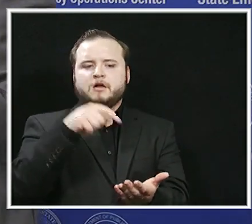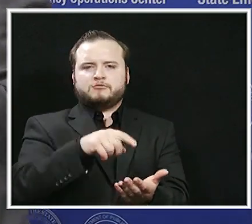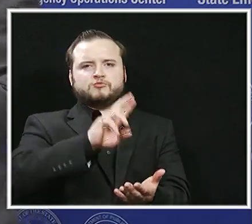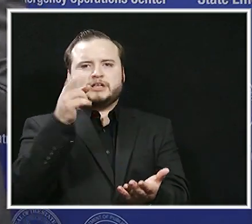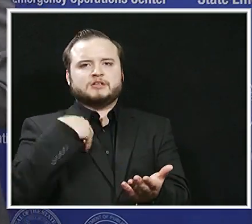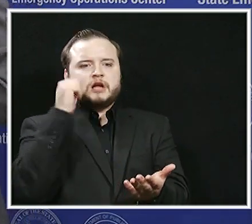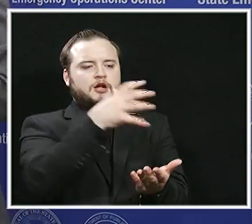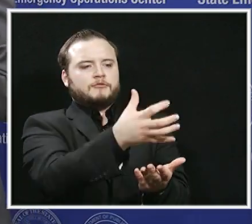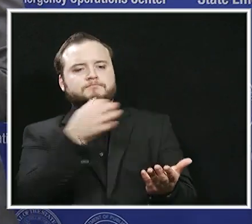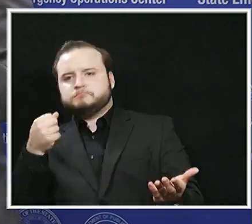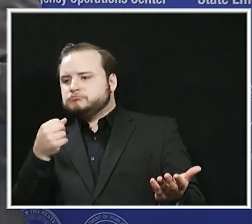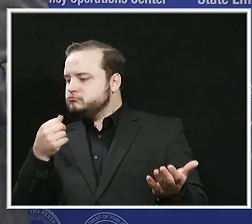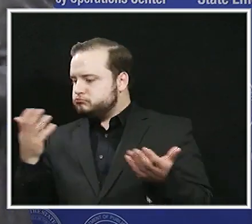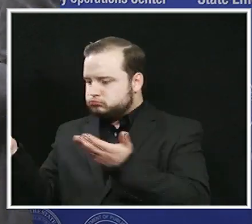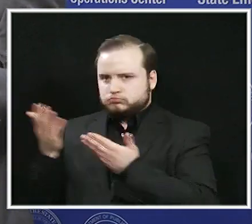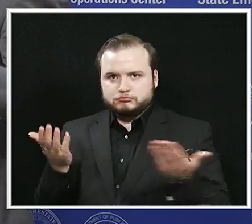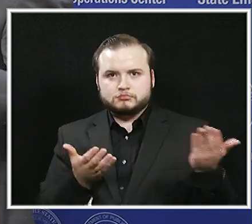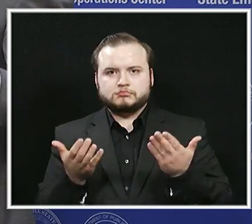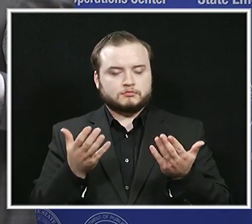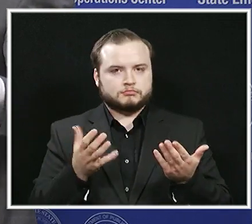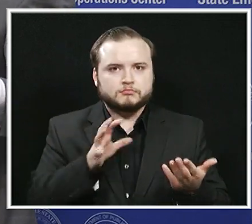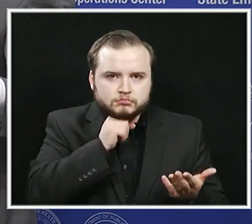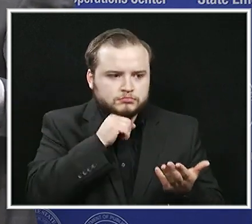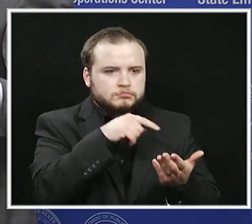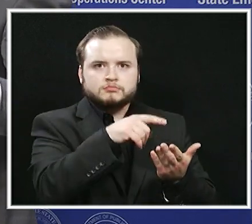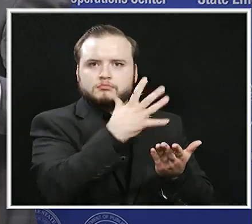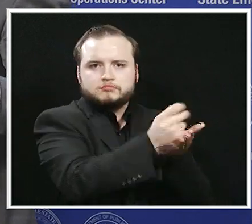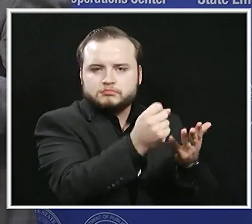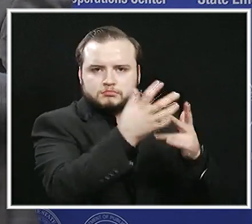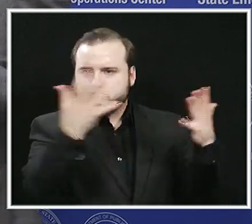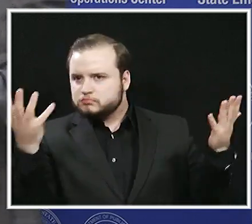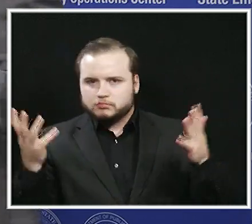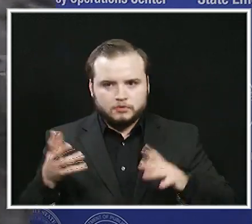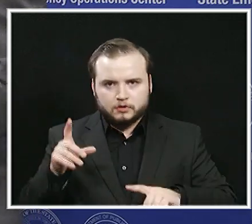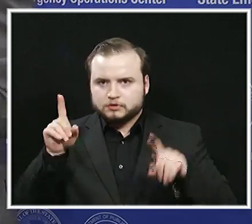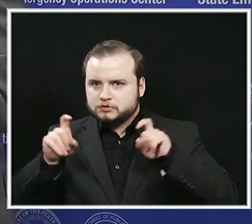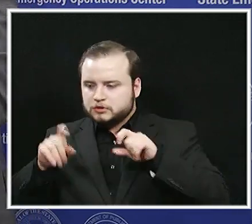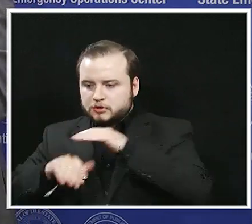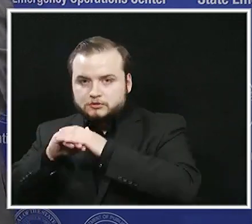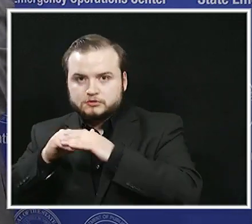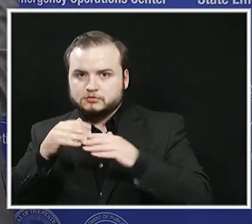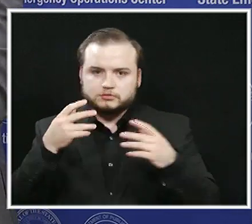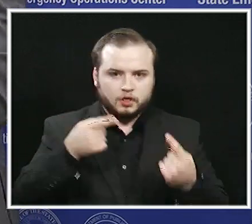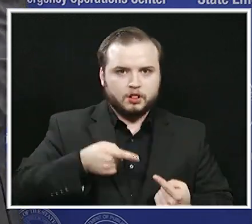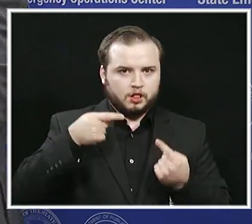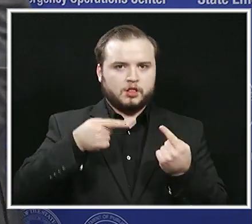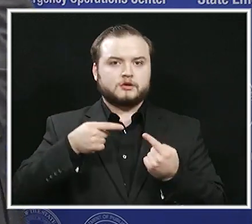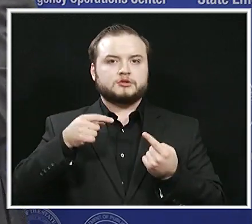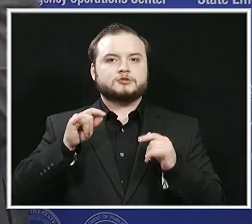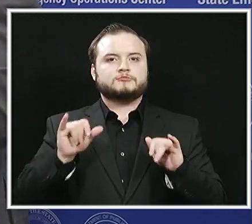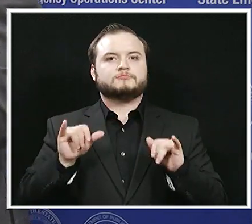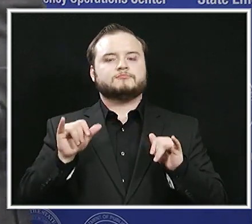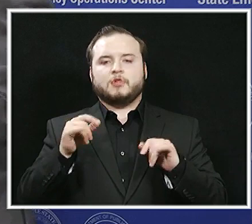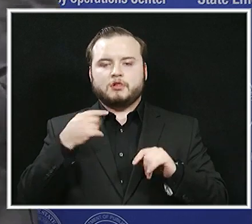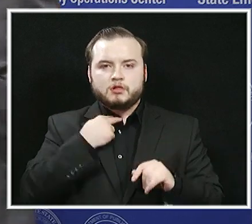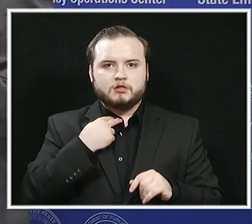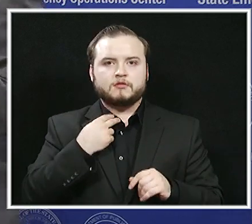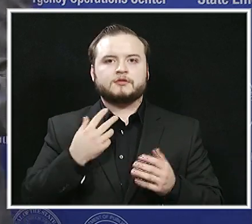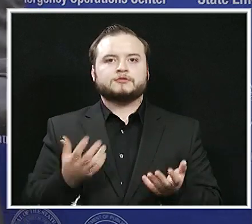stockpile would be used to surge on that. That proved not to be the case so we started from zero. And then of course testing capacity for COVID-19.